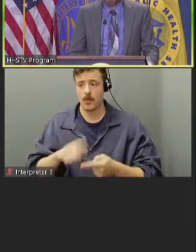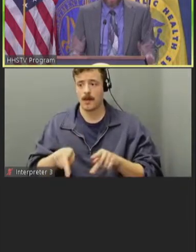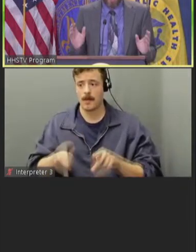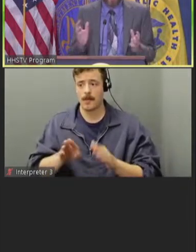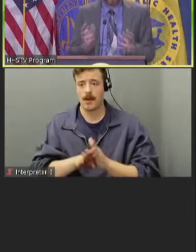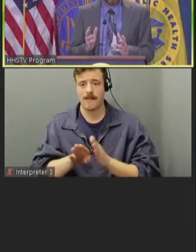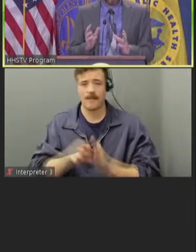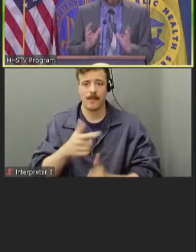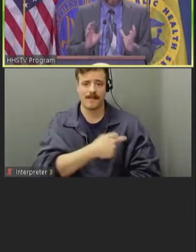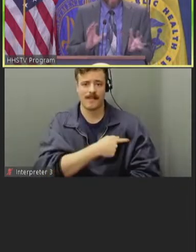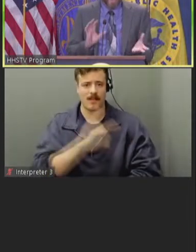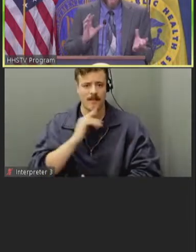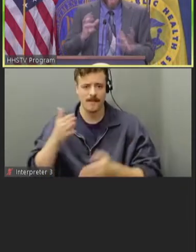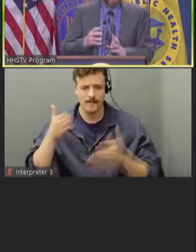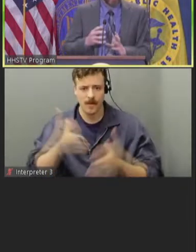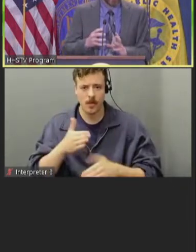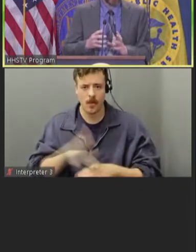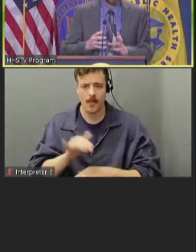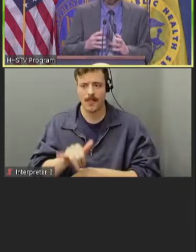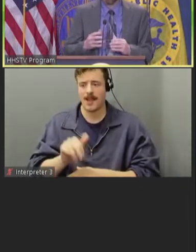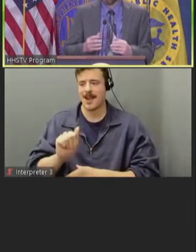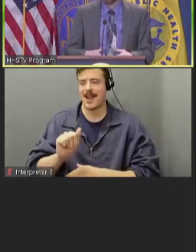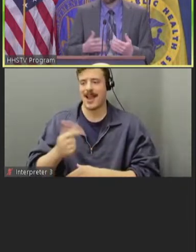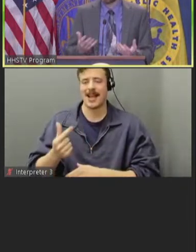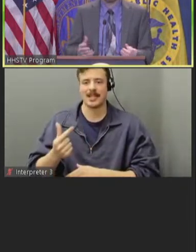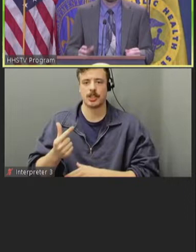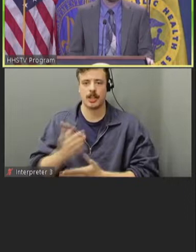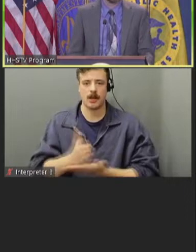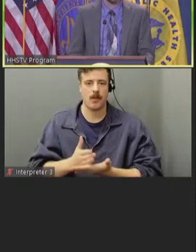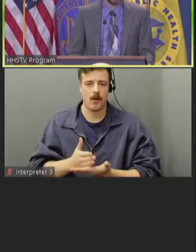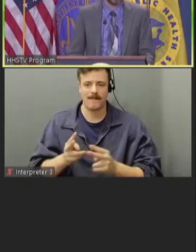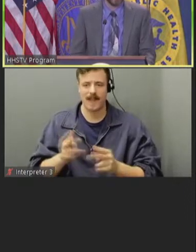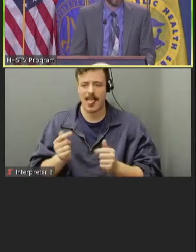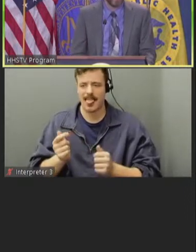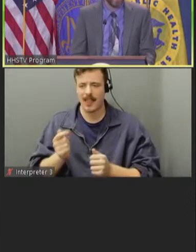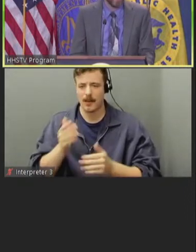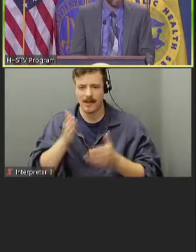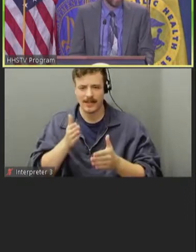really highly focused on that antigen component, and there was very little attention being made on